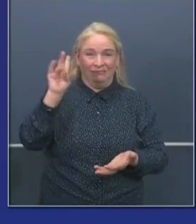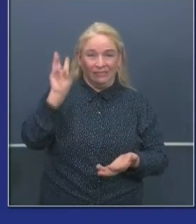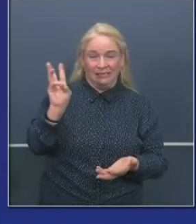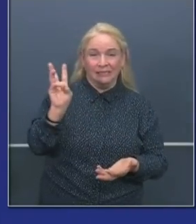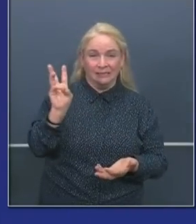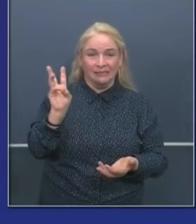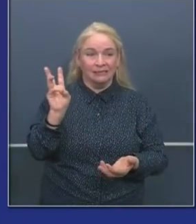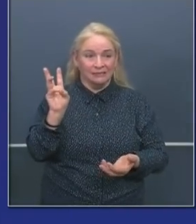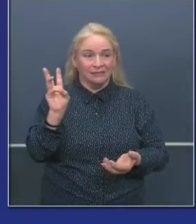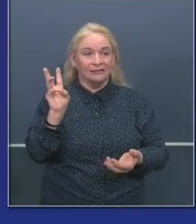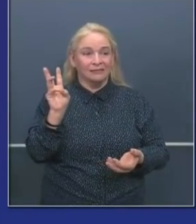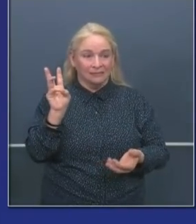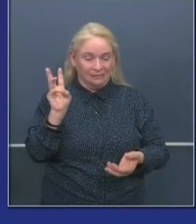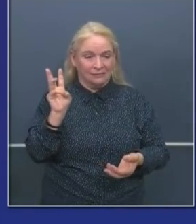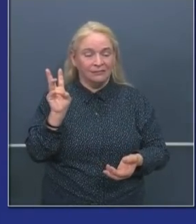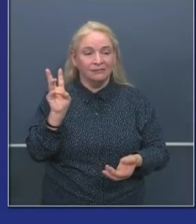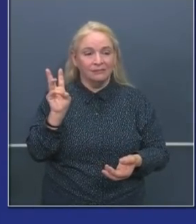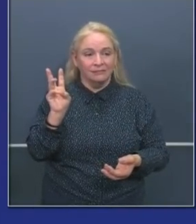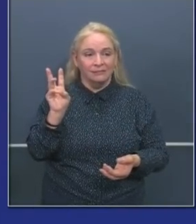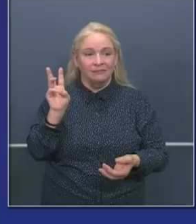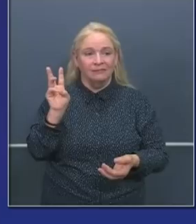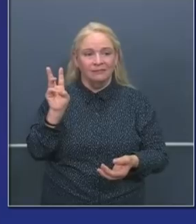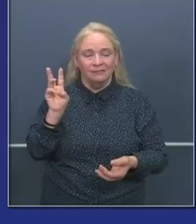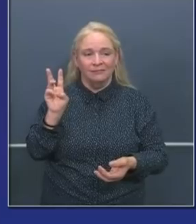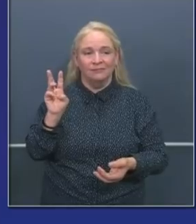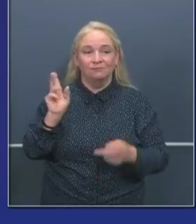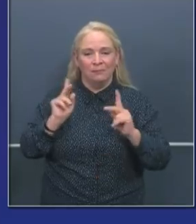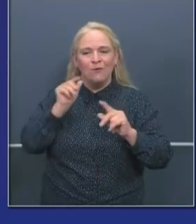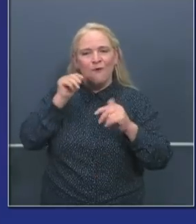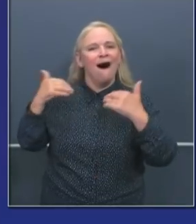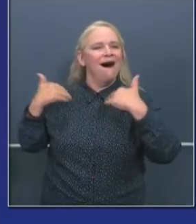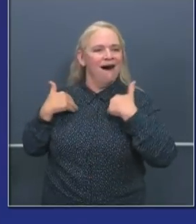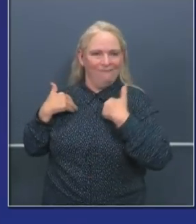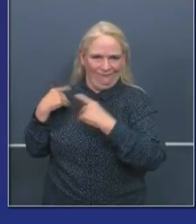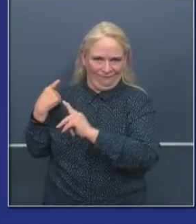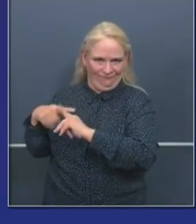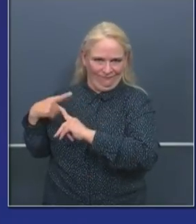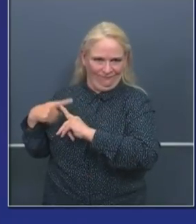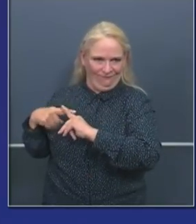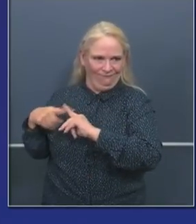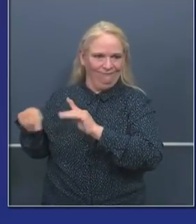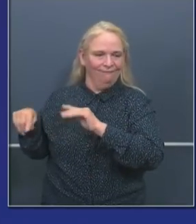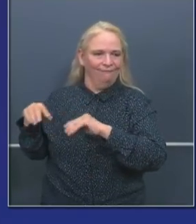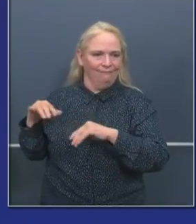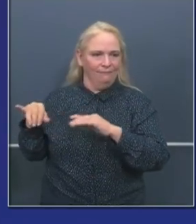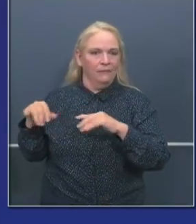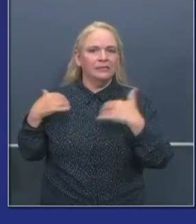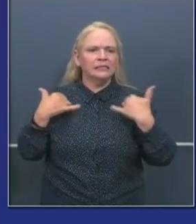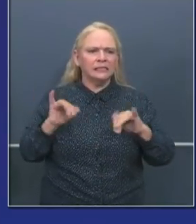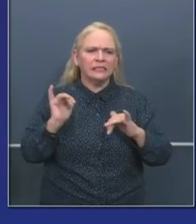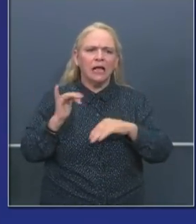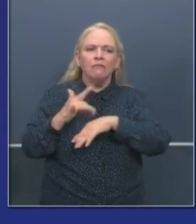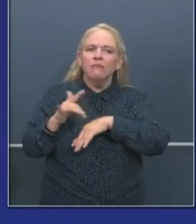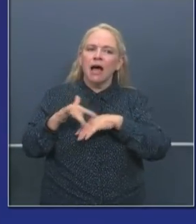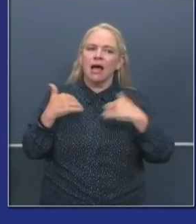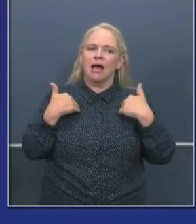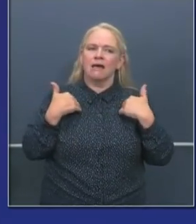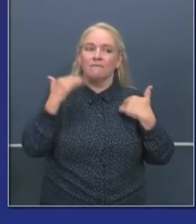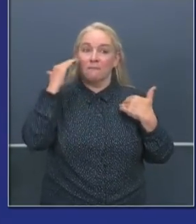CHART AND YOU'LL SEE THAT SUBSET OF 80,000 ICU BEDS.